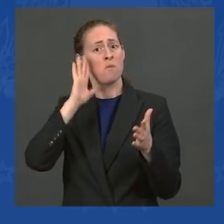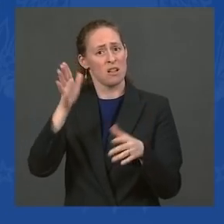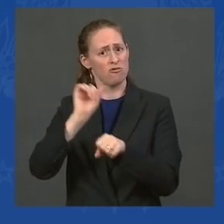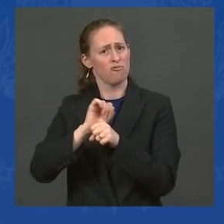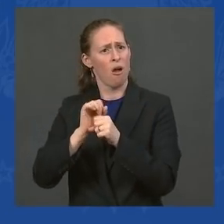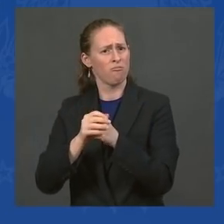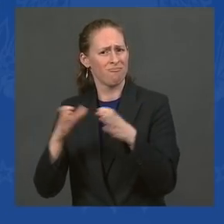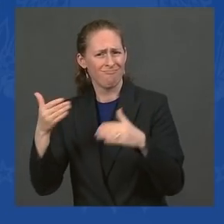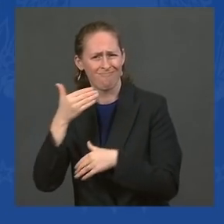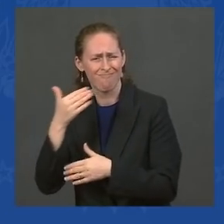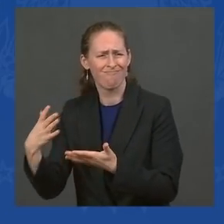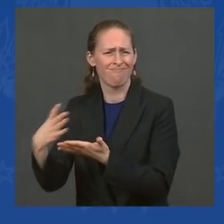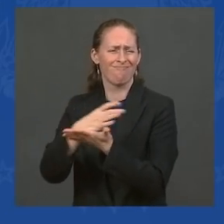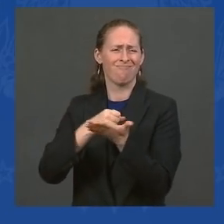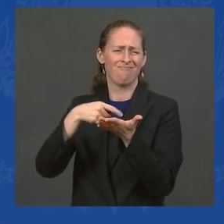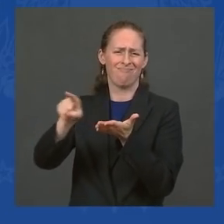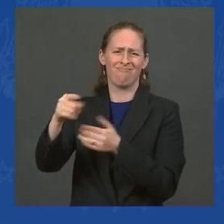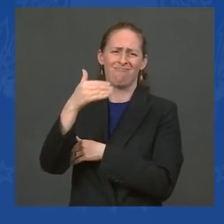I'm going to COP26 in Scotland shortly.